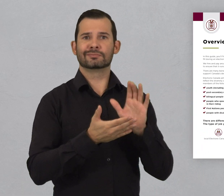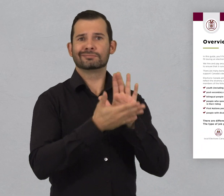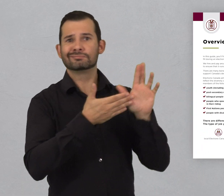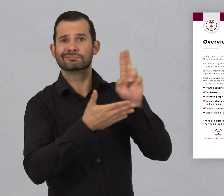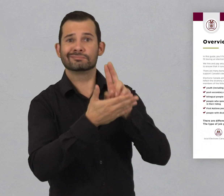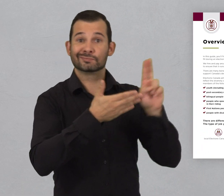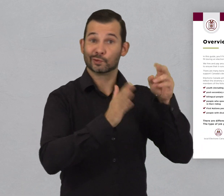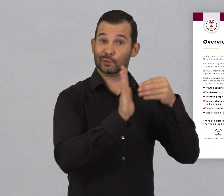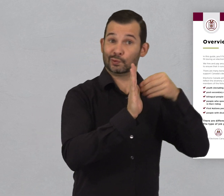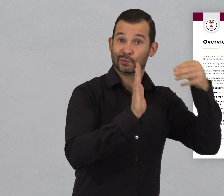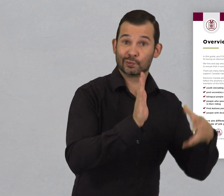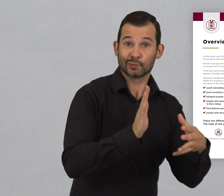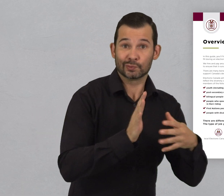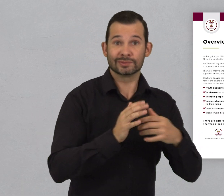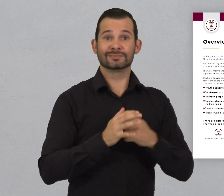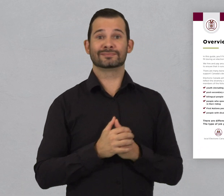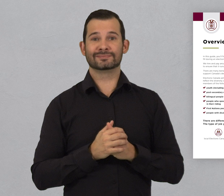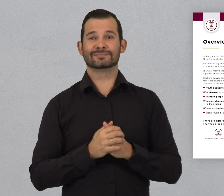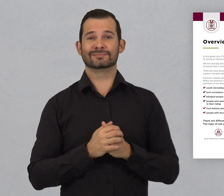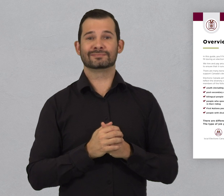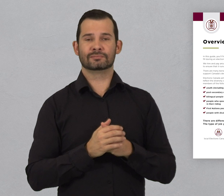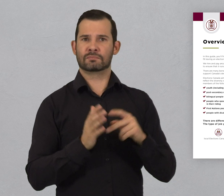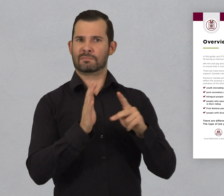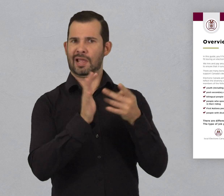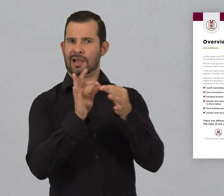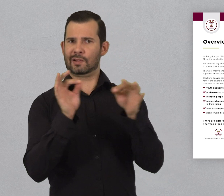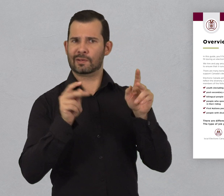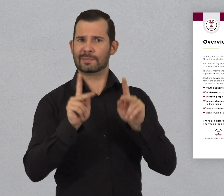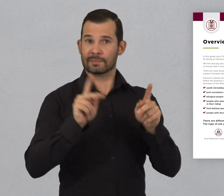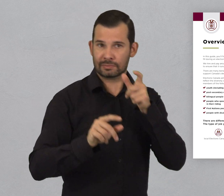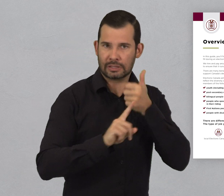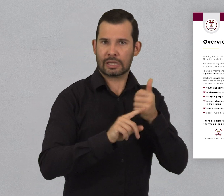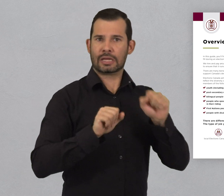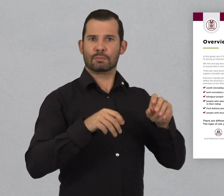• post-secondary students • bilingual people who can